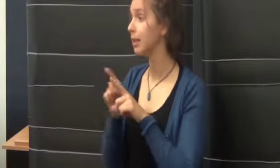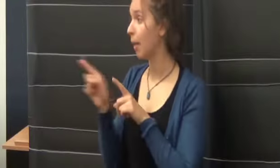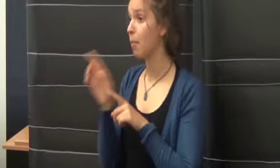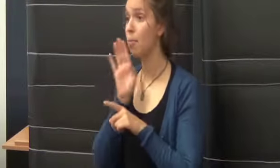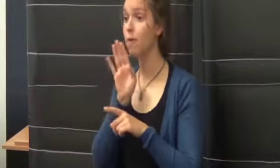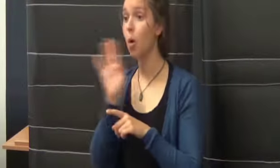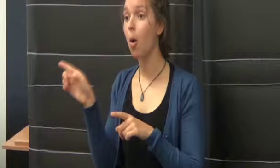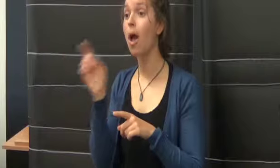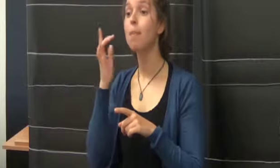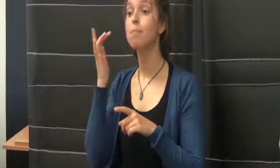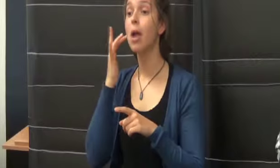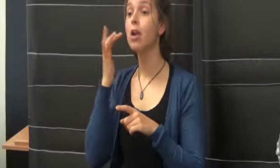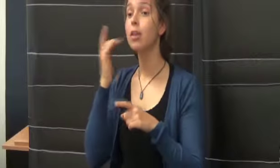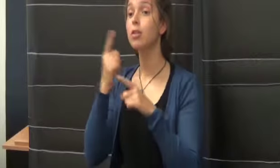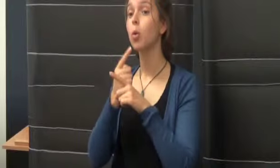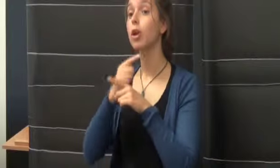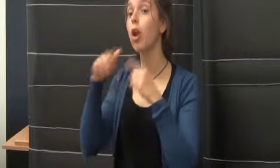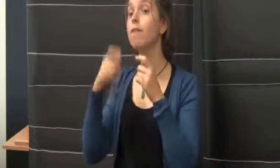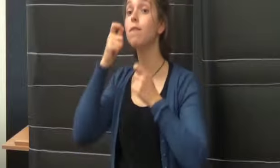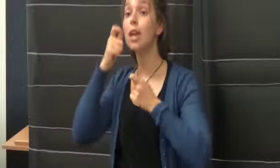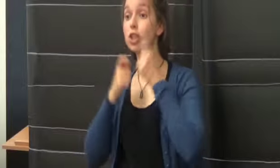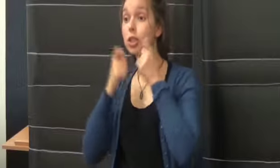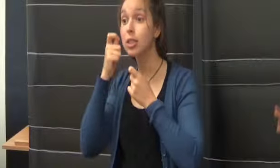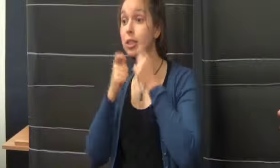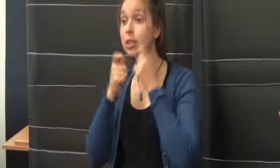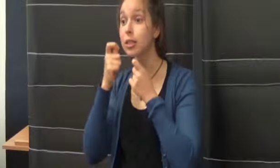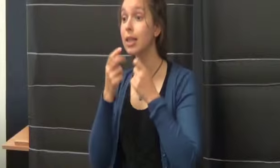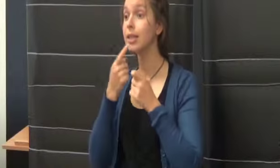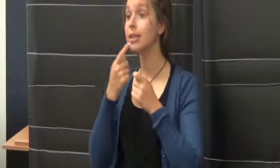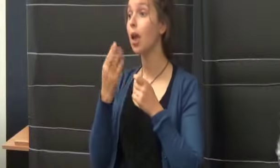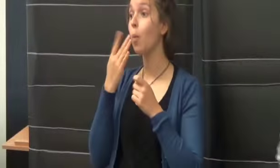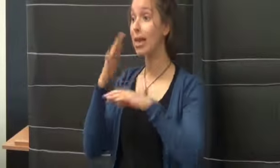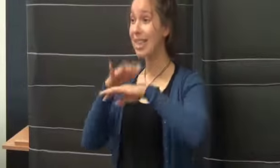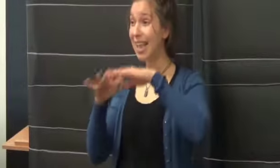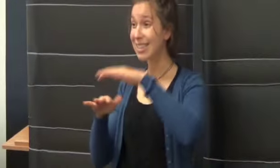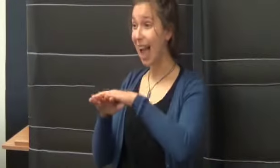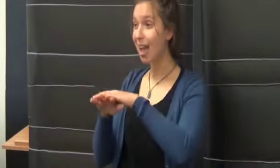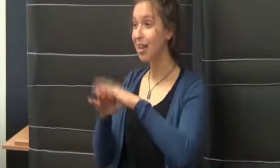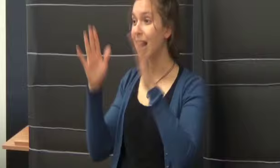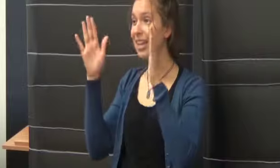sometimes I know a Deafblind person that will give a presentation and Dennis might stand